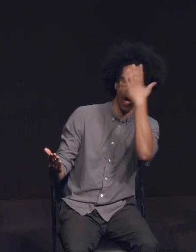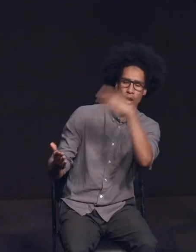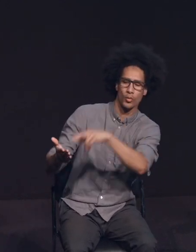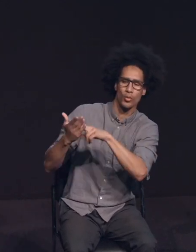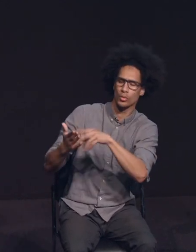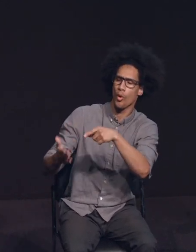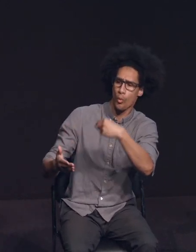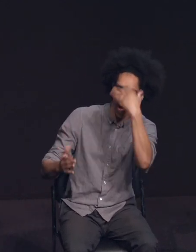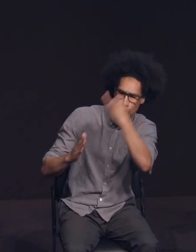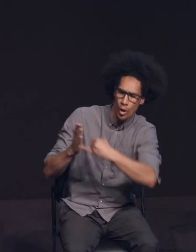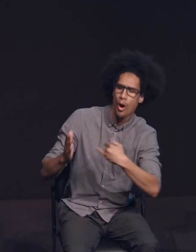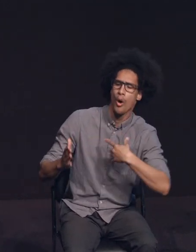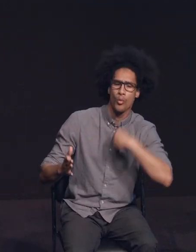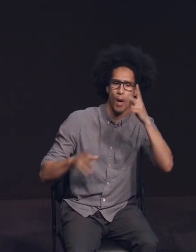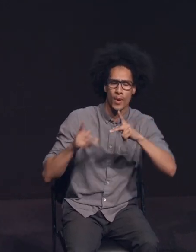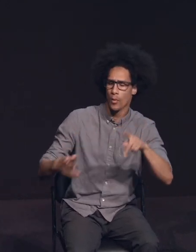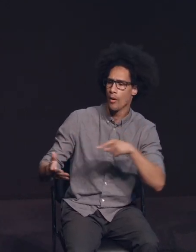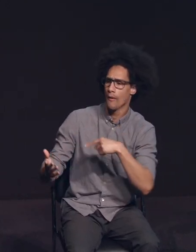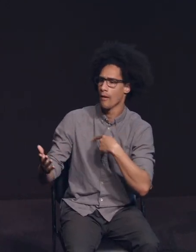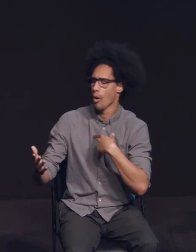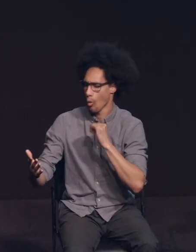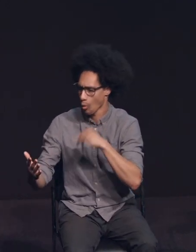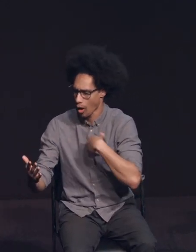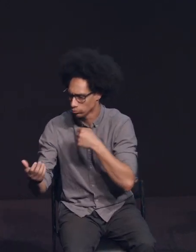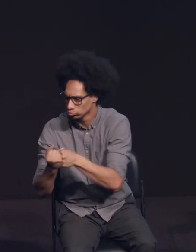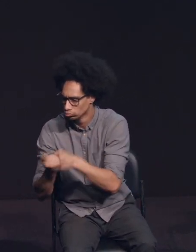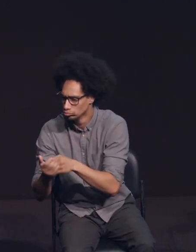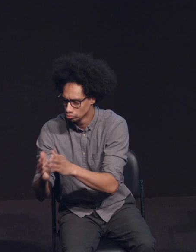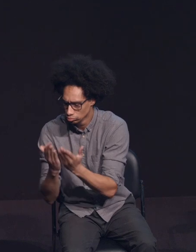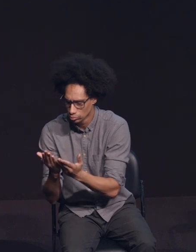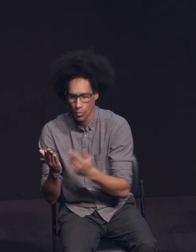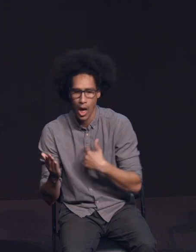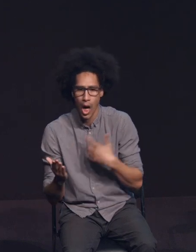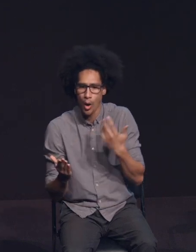Now, I don't want to disparage Ezra Jack Keats or his work.